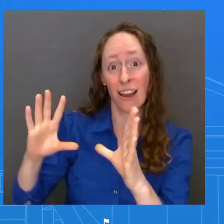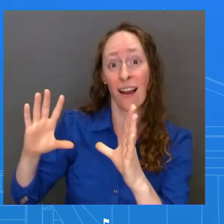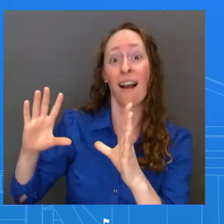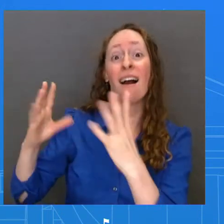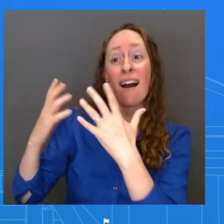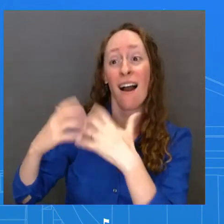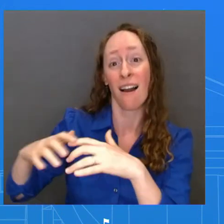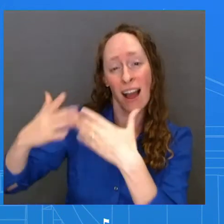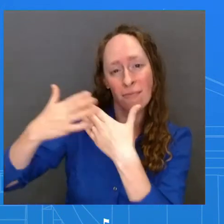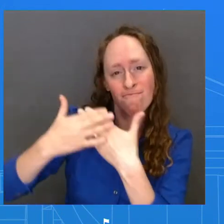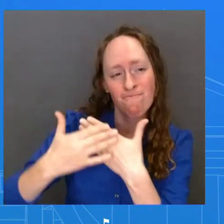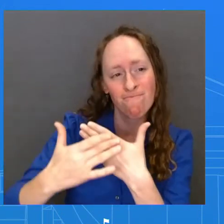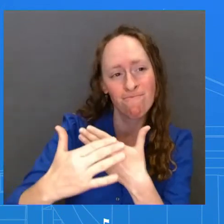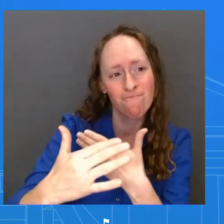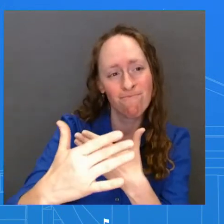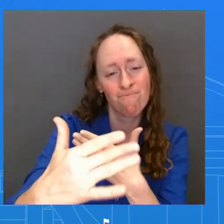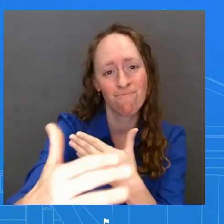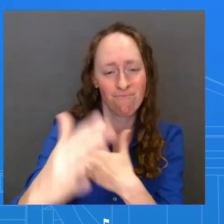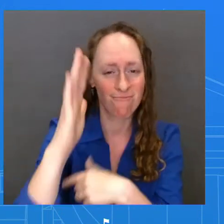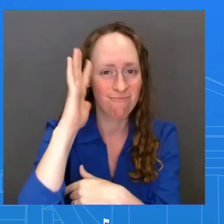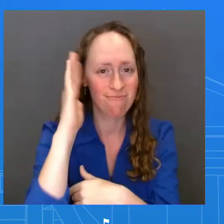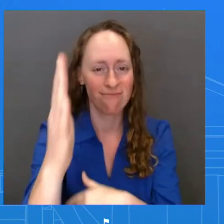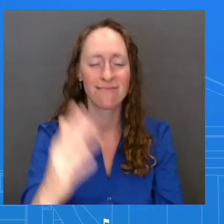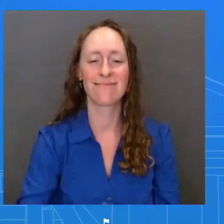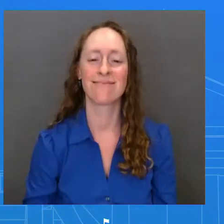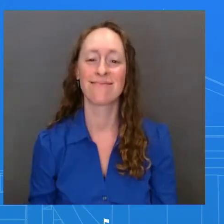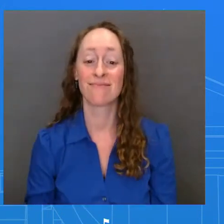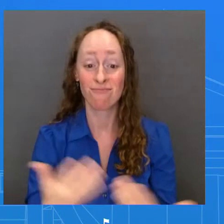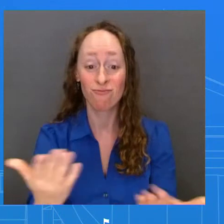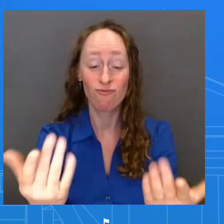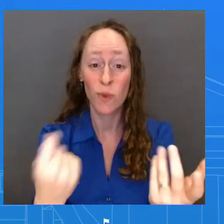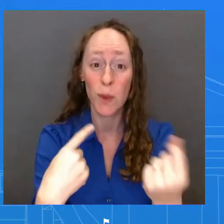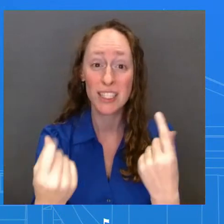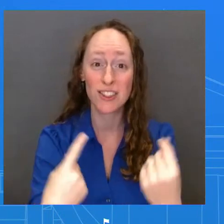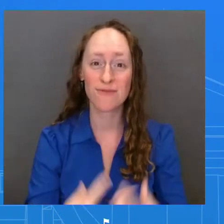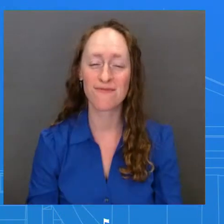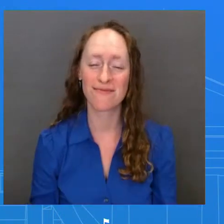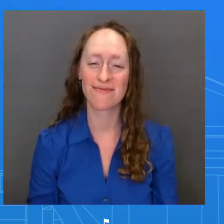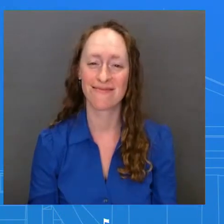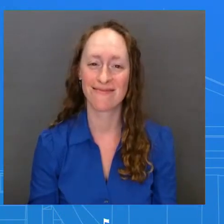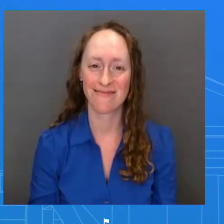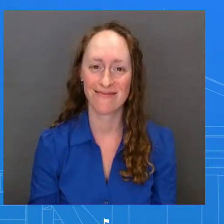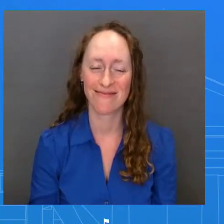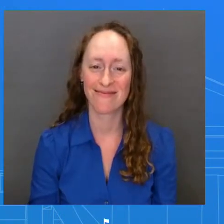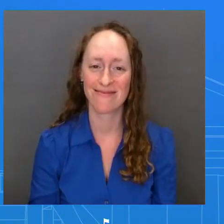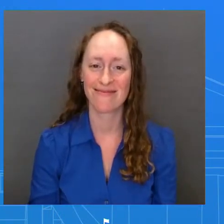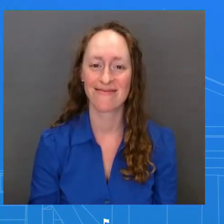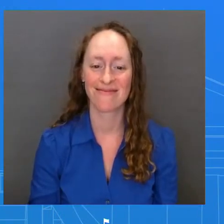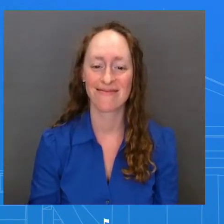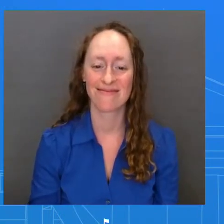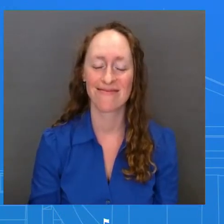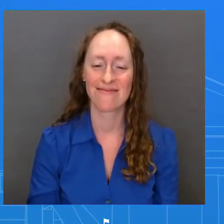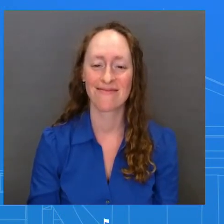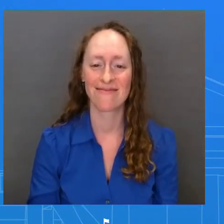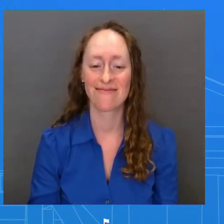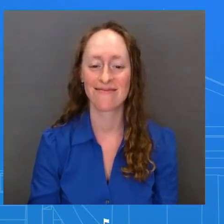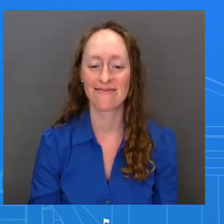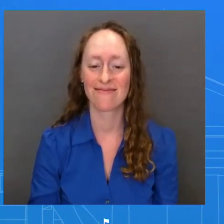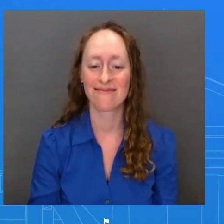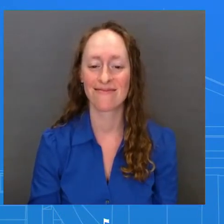Trevor. The Press: So, there's been some analysis that the new missiles that North Korea has,